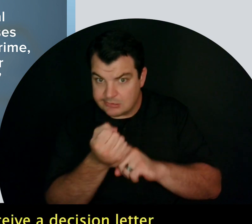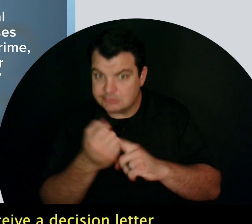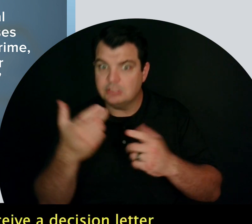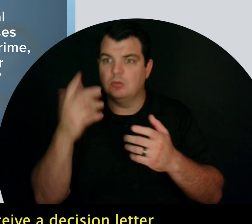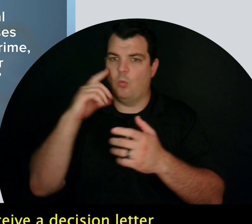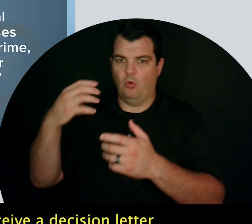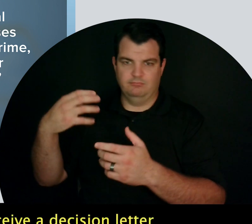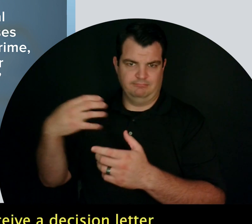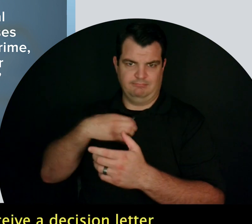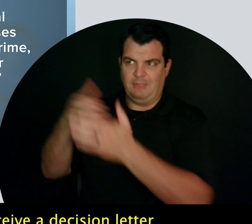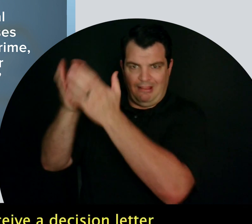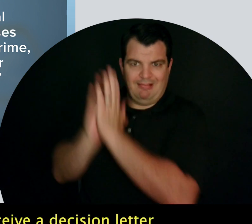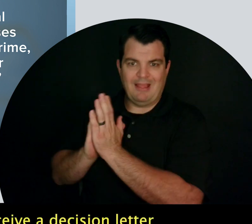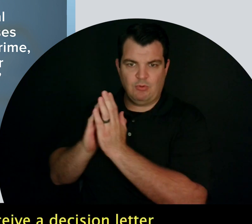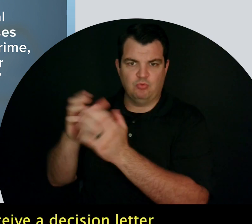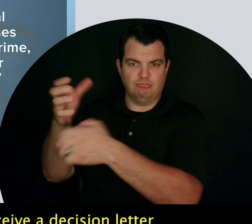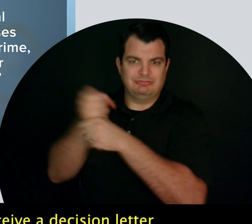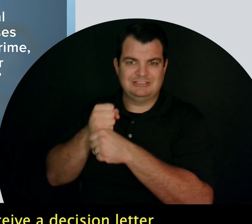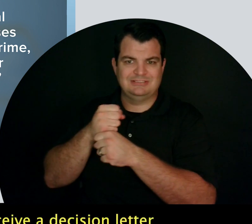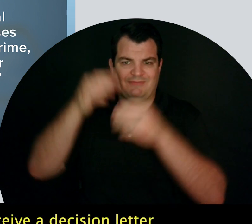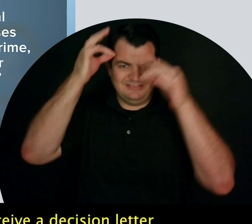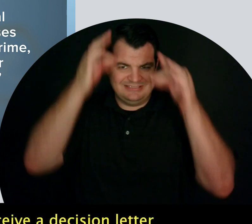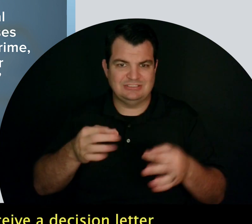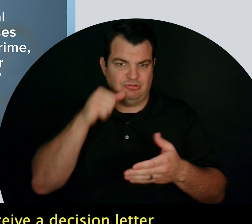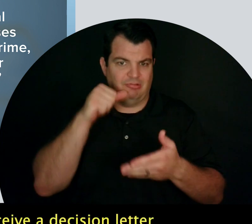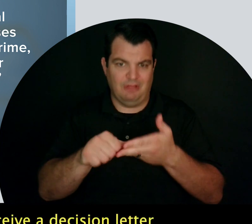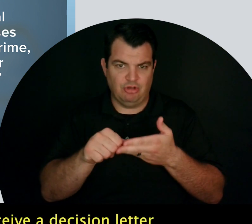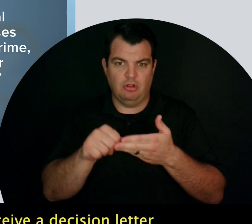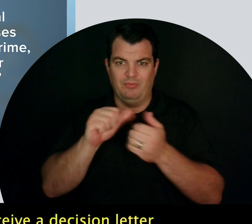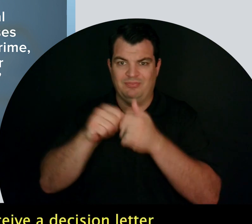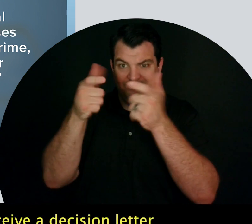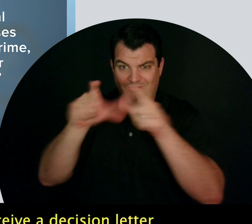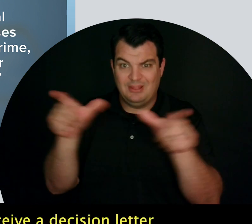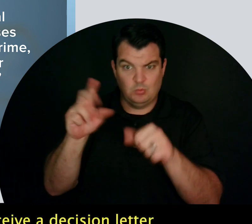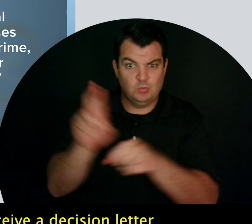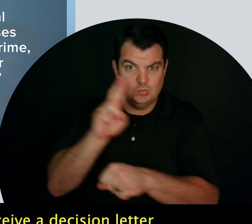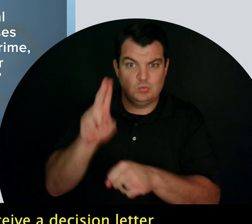In those cases, a claimant will receive a decision letter with the language shown on the screen.